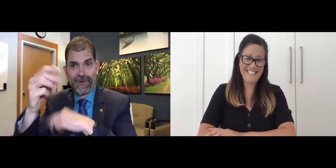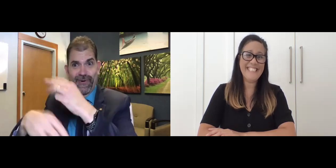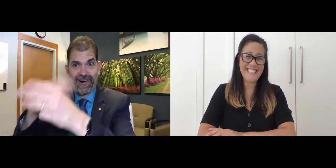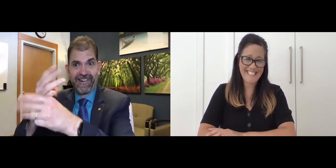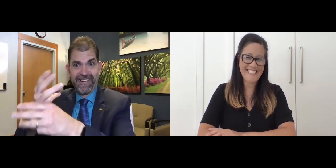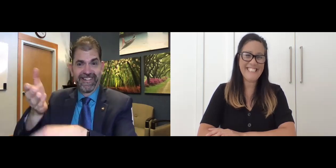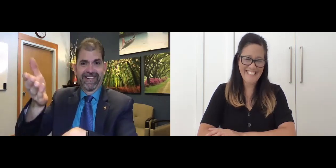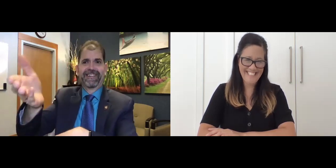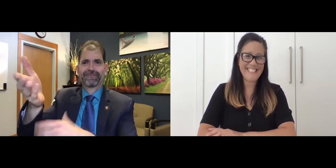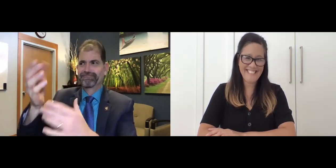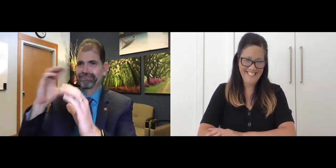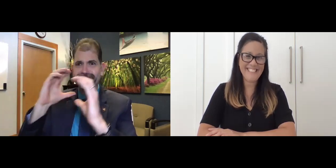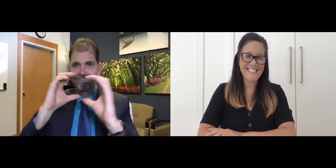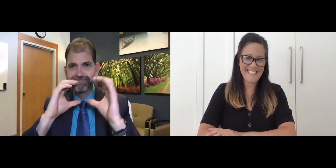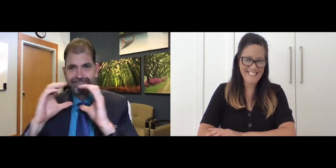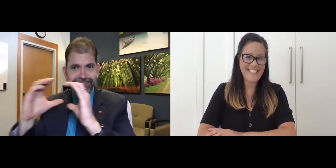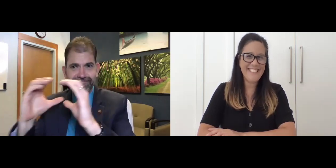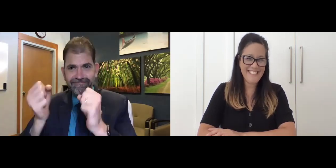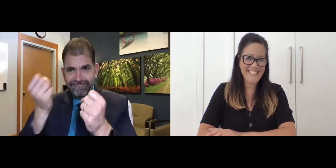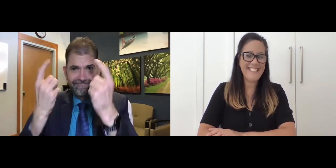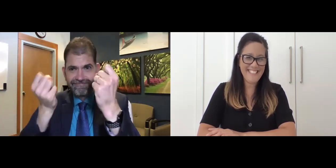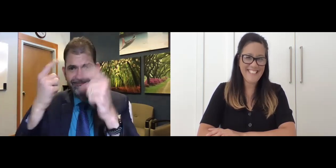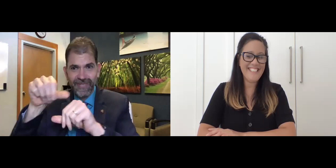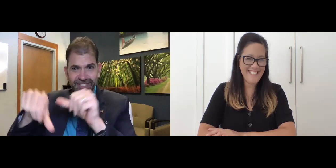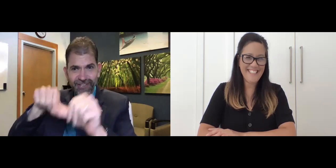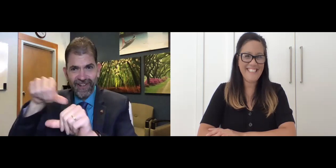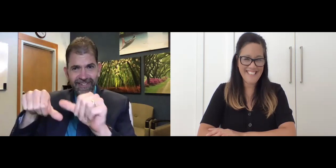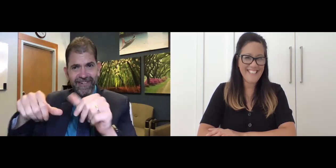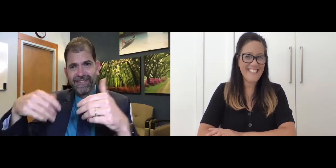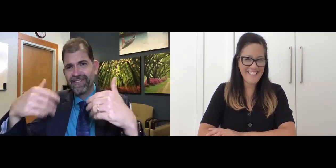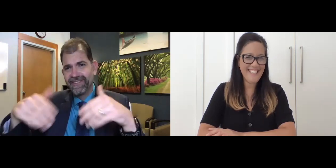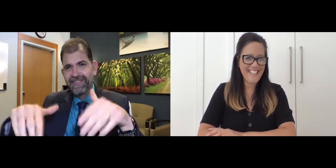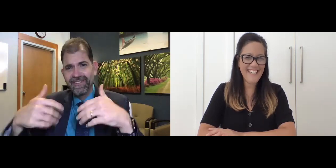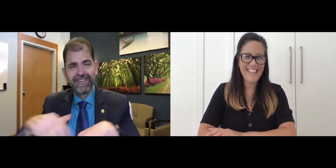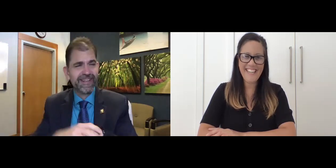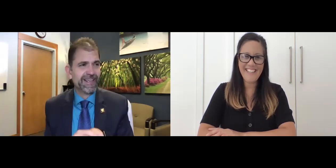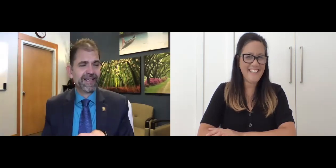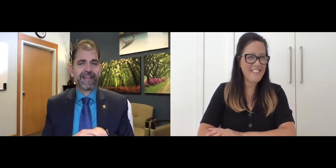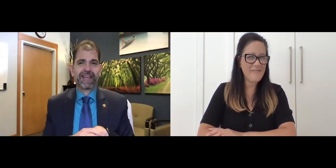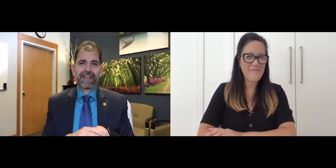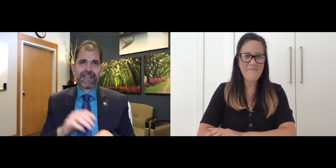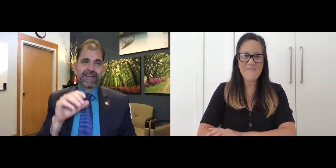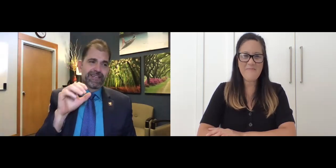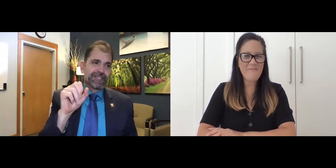and I'd gone to a completely different planet where communication was fully understandable.